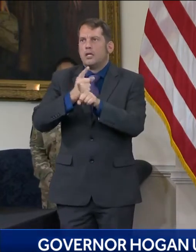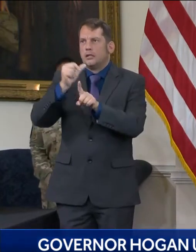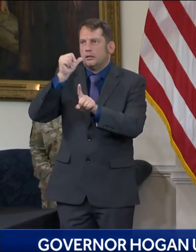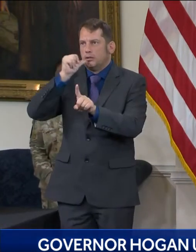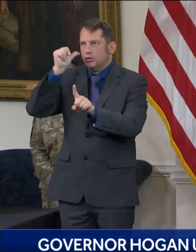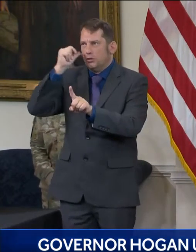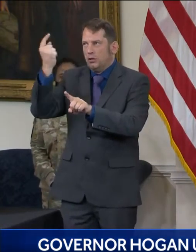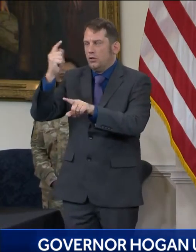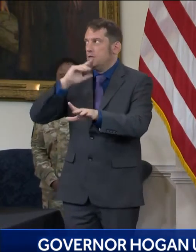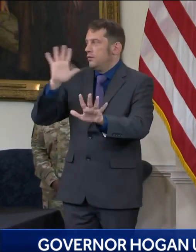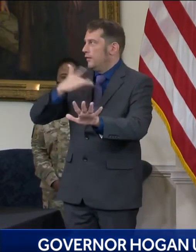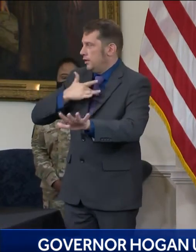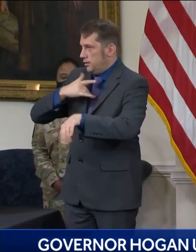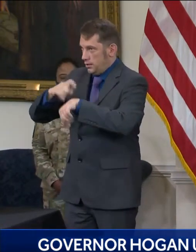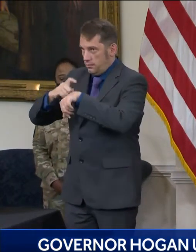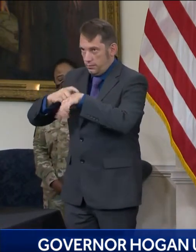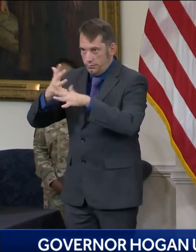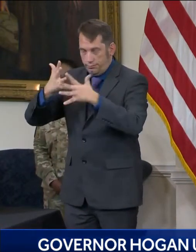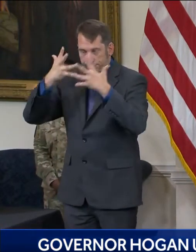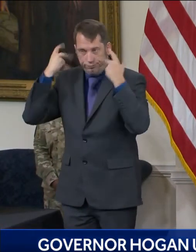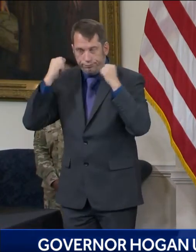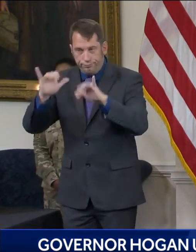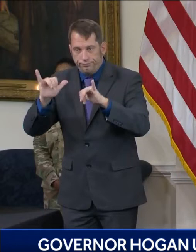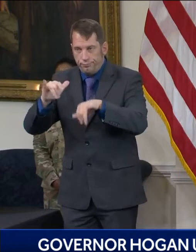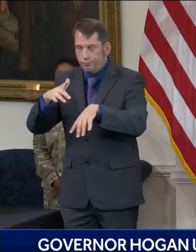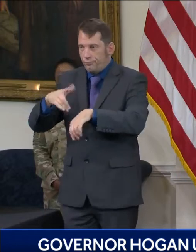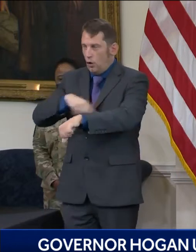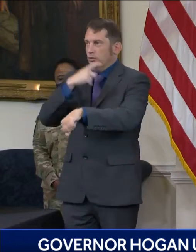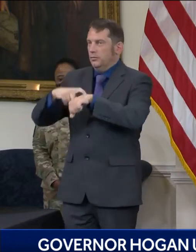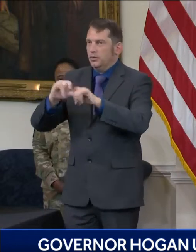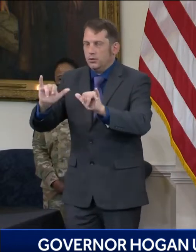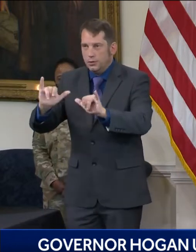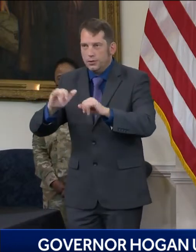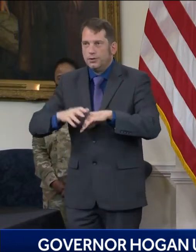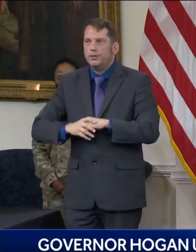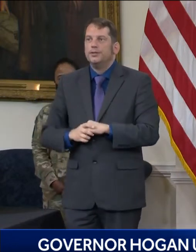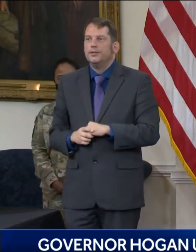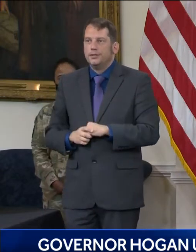WE HAD A CALL, IS TODAY WEDNESDAY? YESTERDAY, TUESDAY.